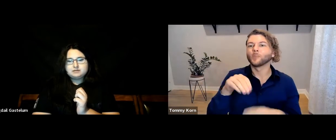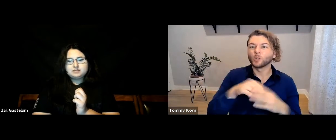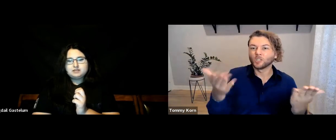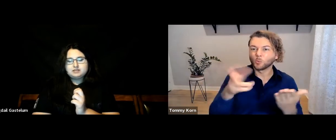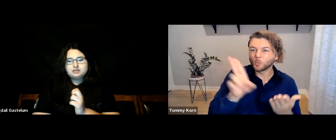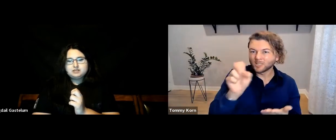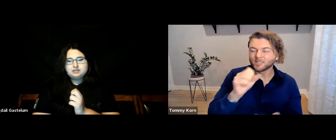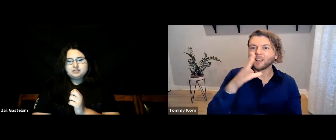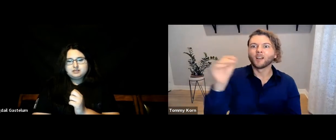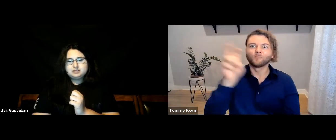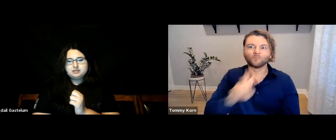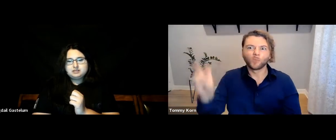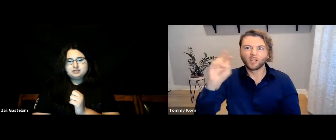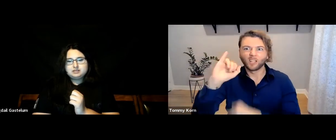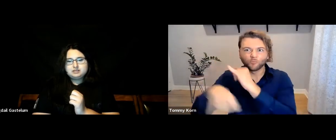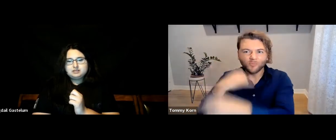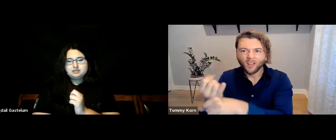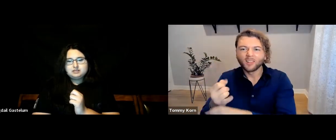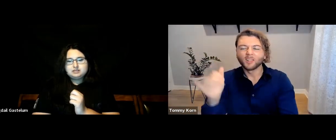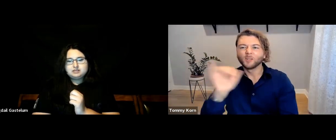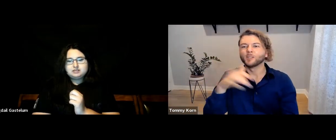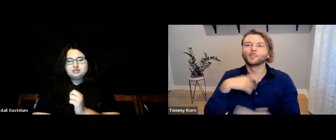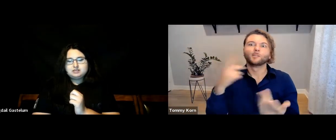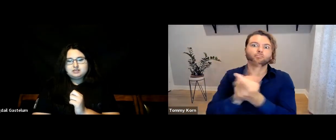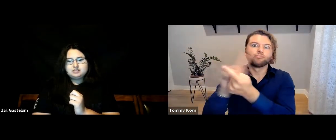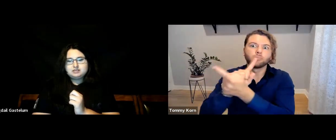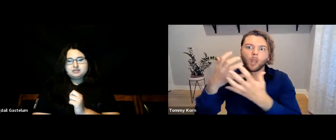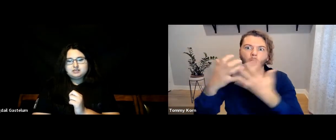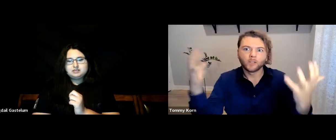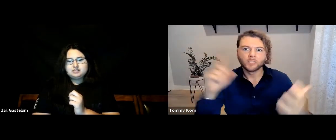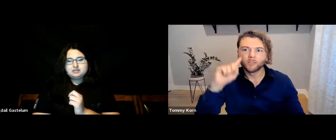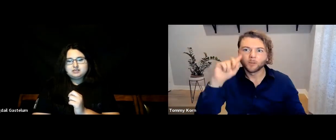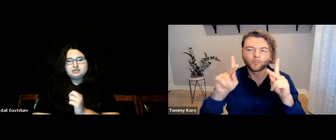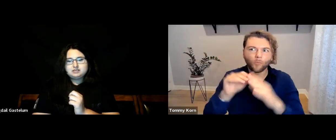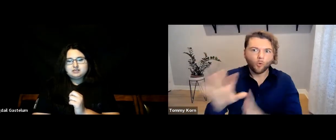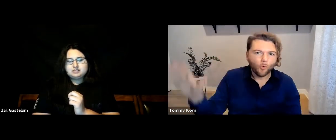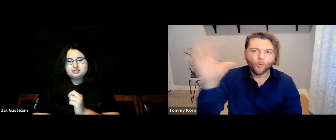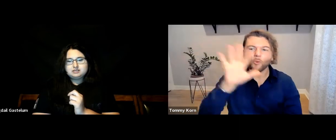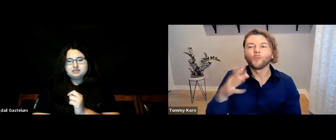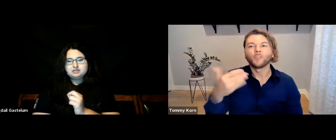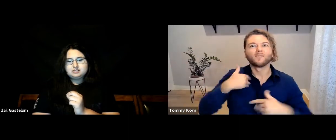both in the US and internationally, and got to meet several Deaf people all around the world